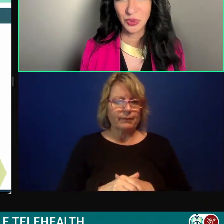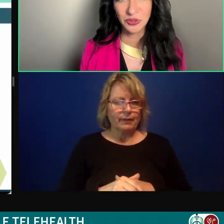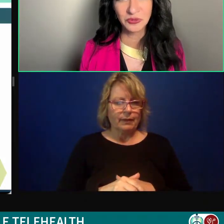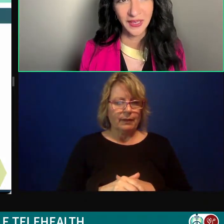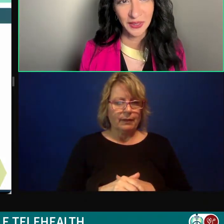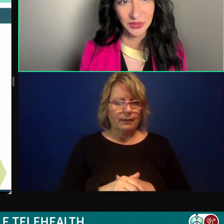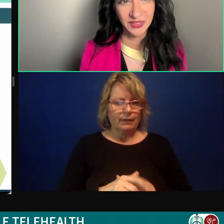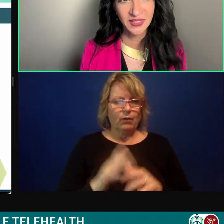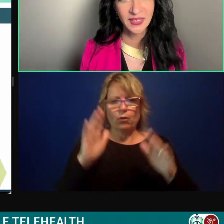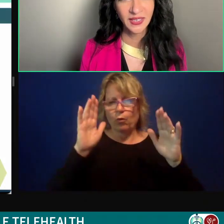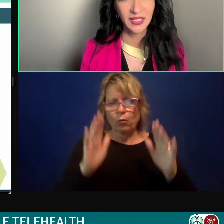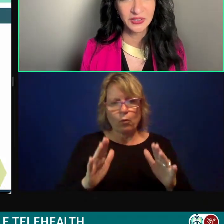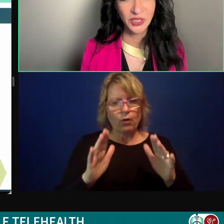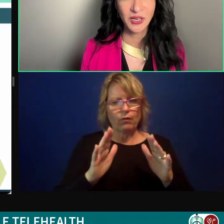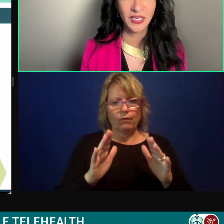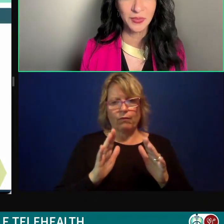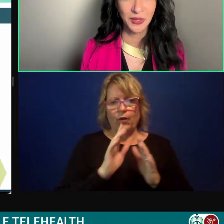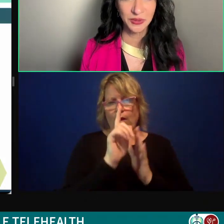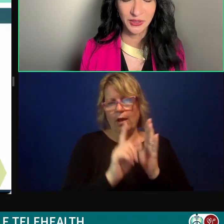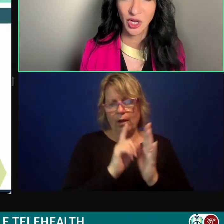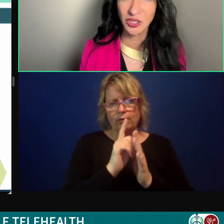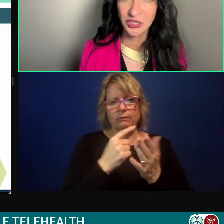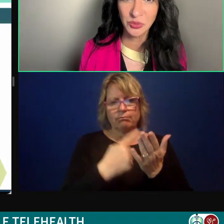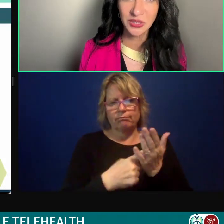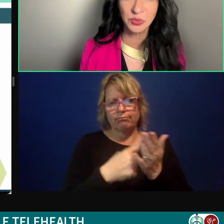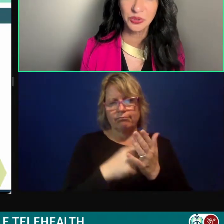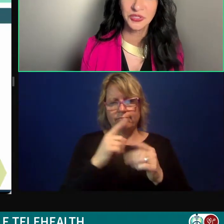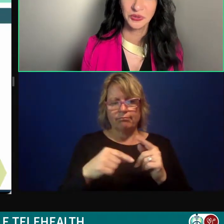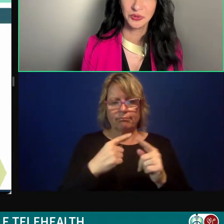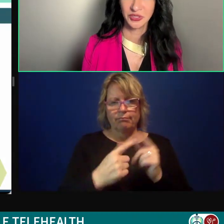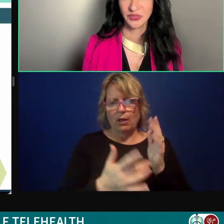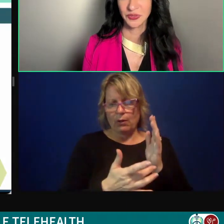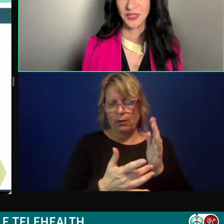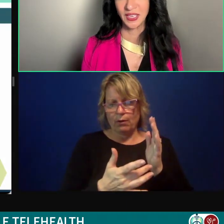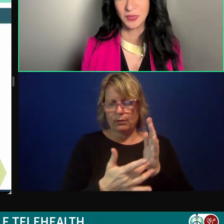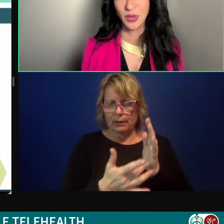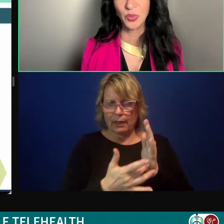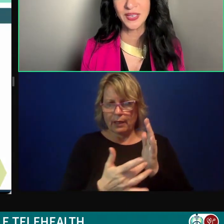wonderful hour talking about technology, and really bold solutions for thinking about what